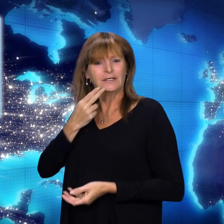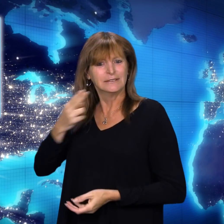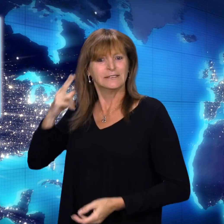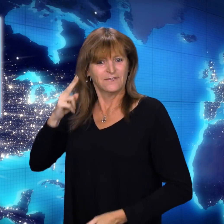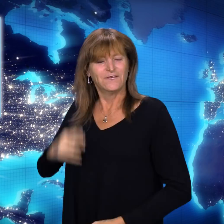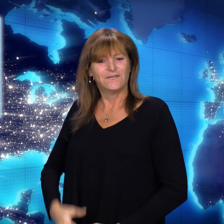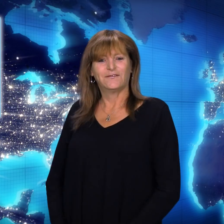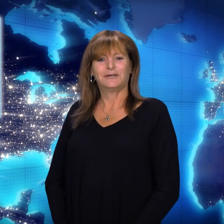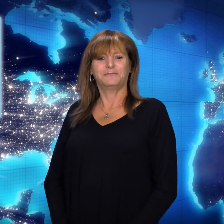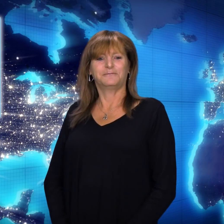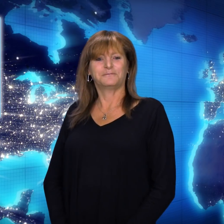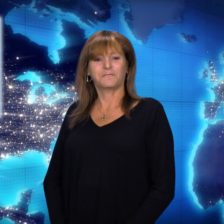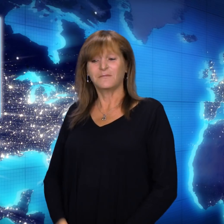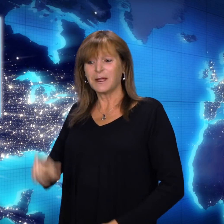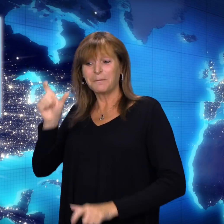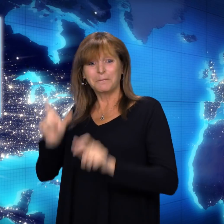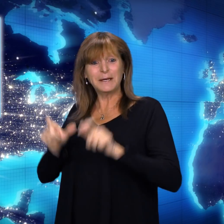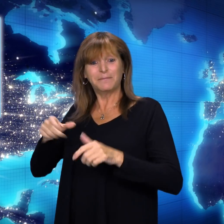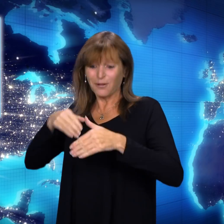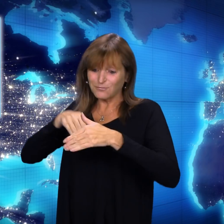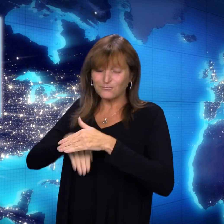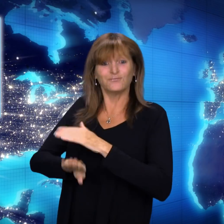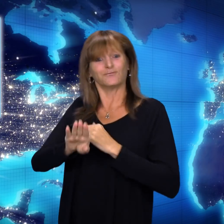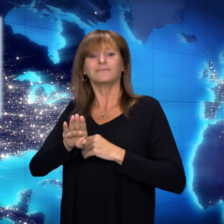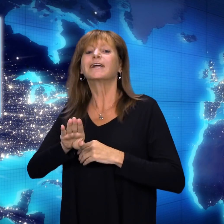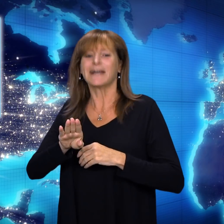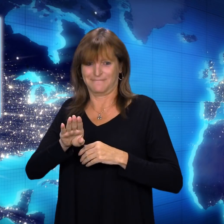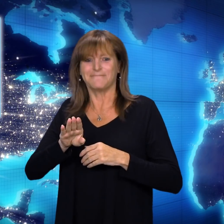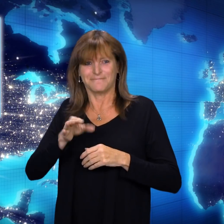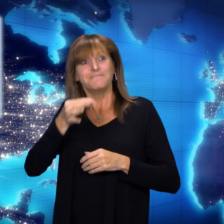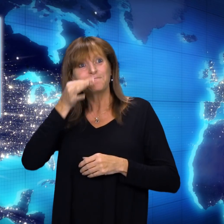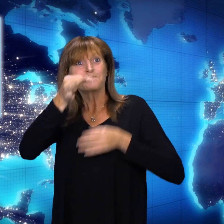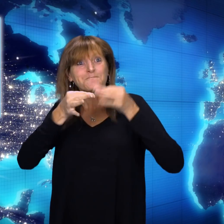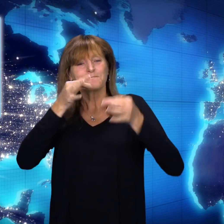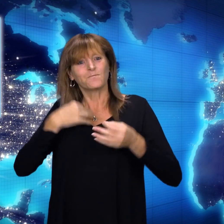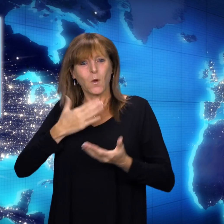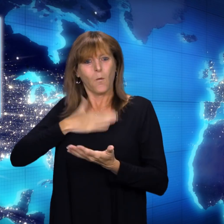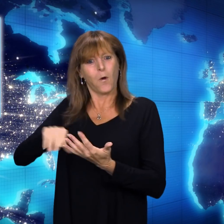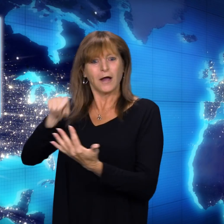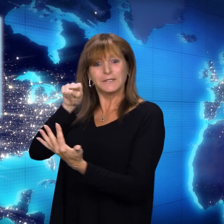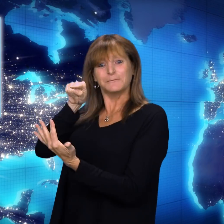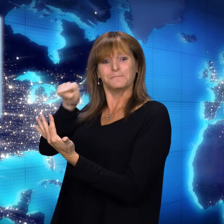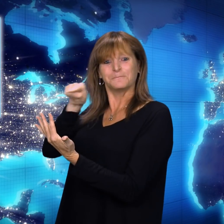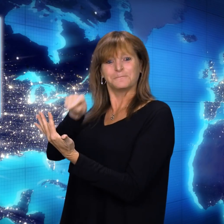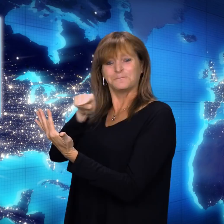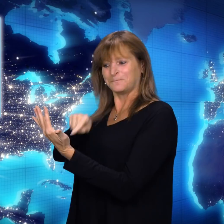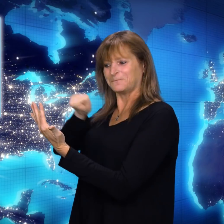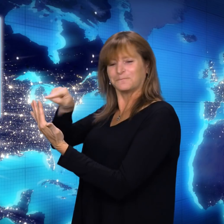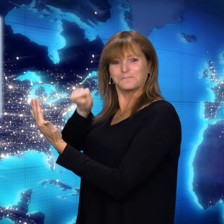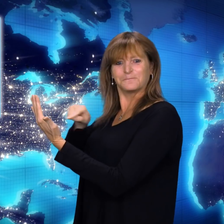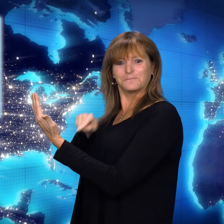by pointing to the menu, signing or writing on a whiteboard. The deaf